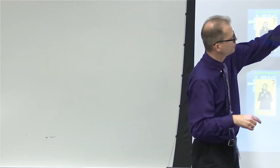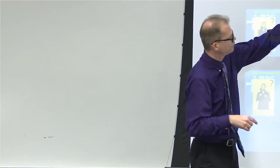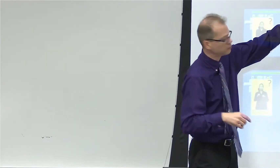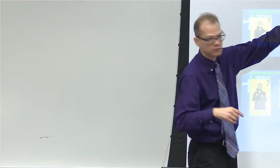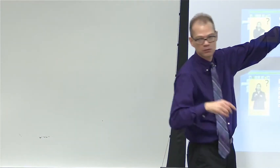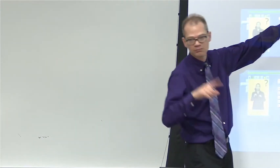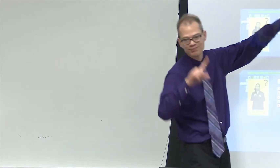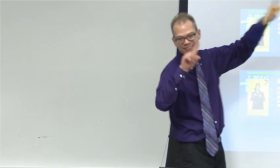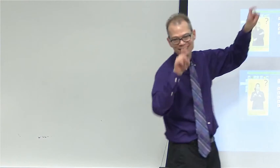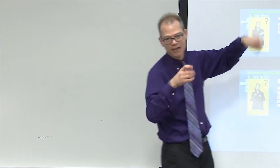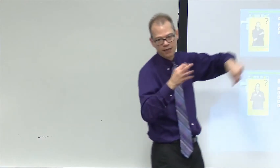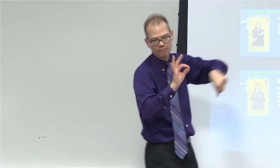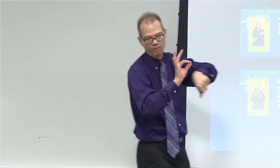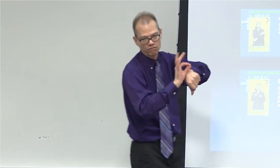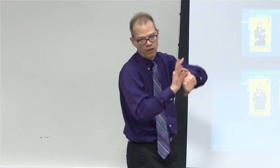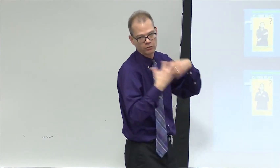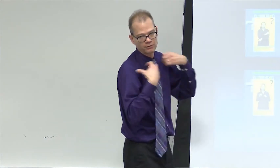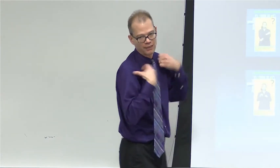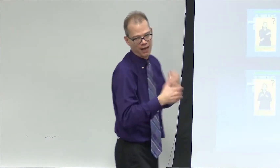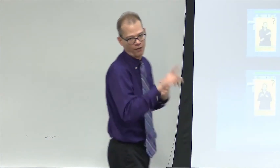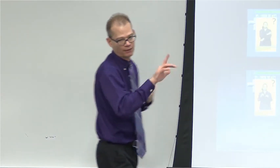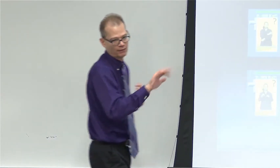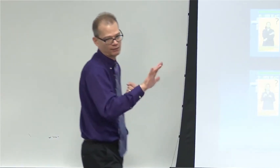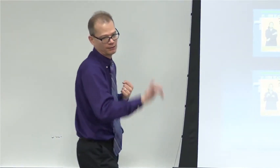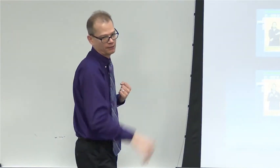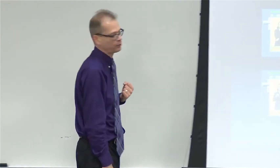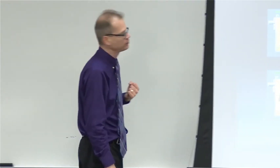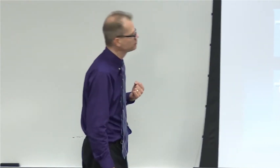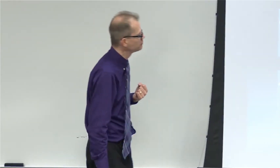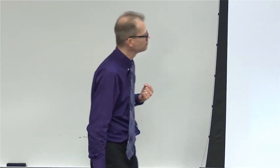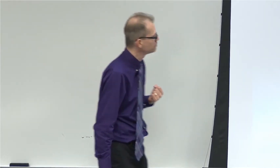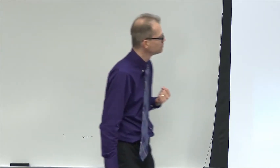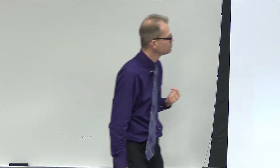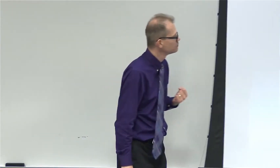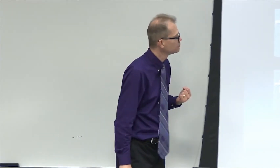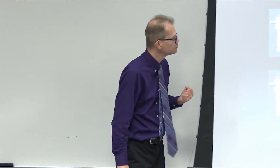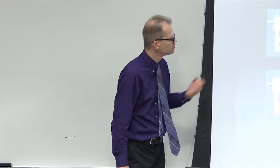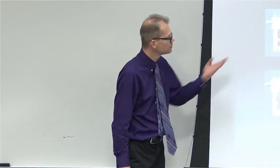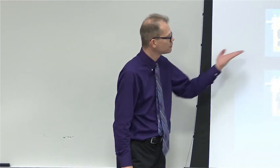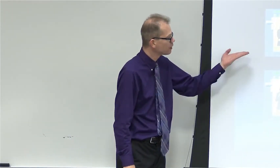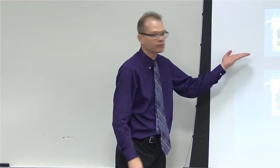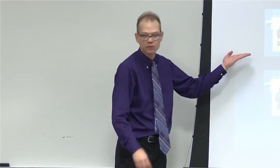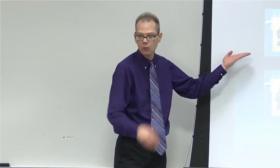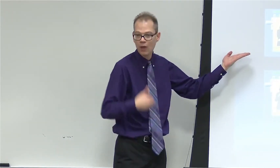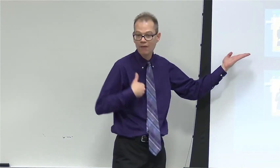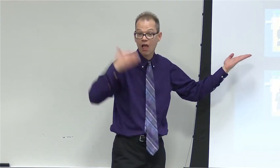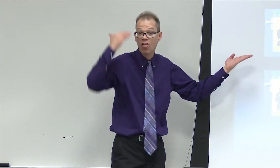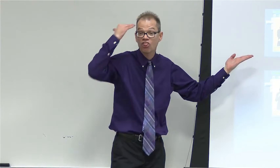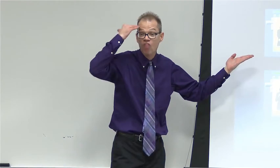So it's based on a functional health literacy survey.